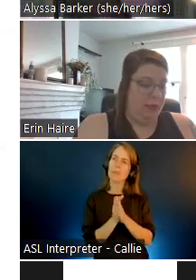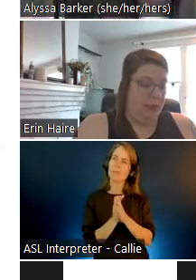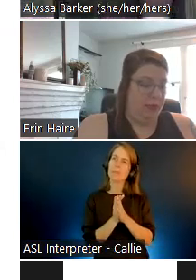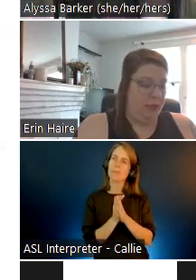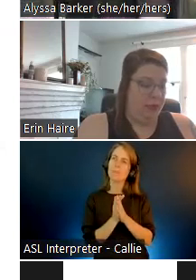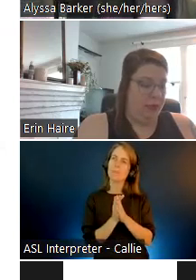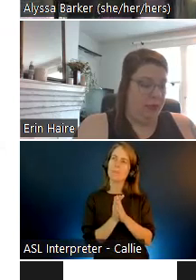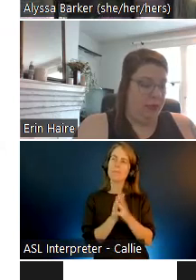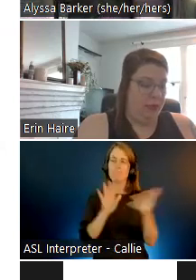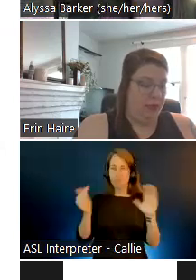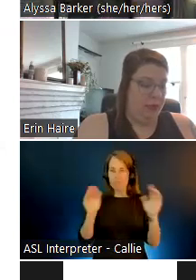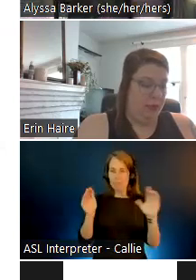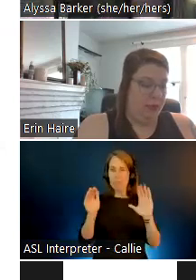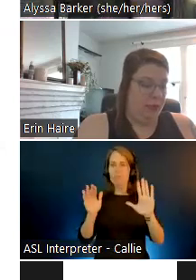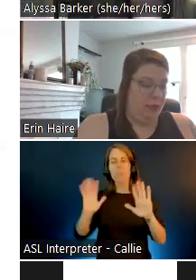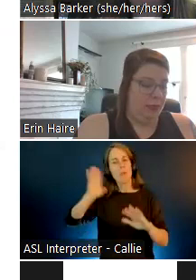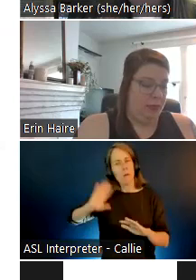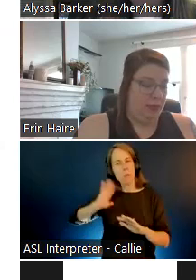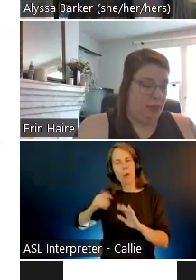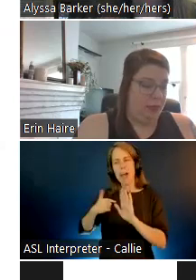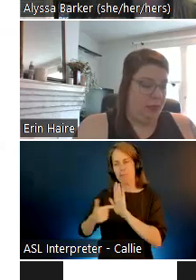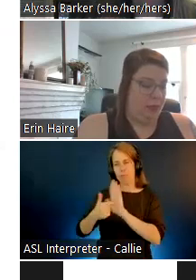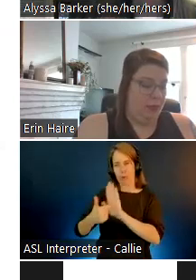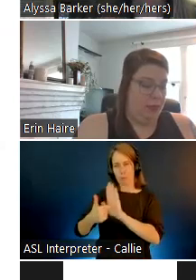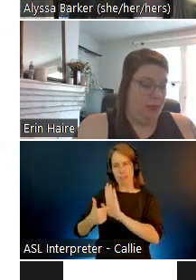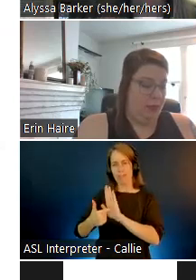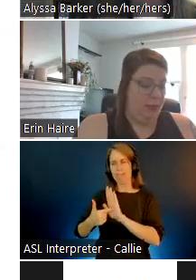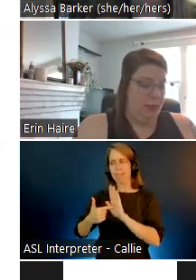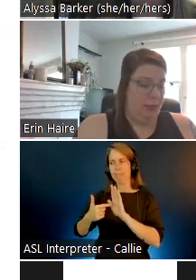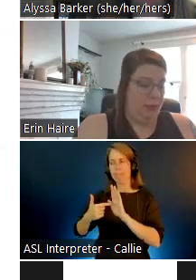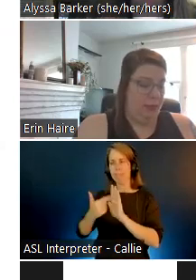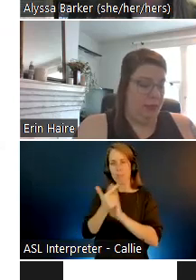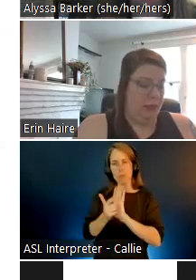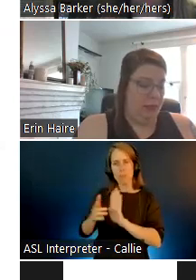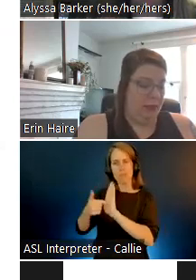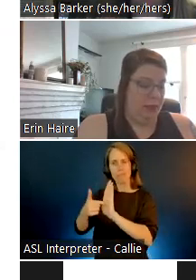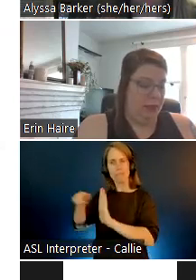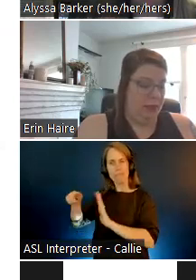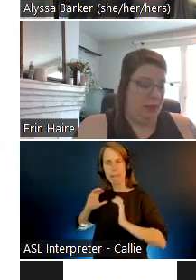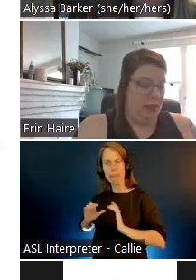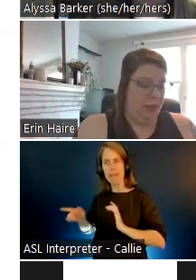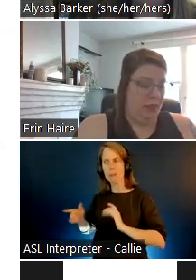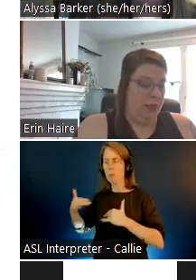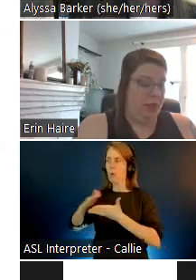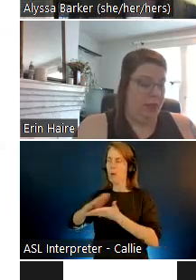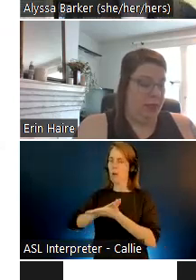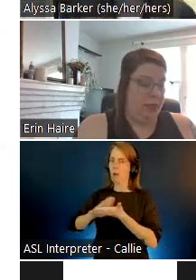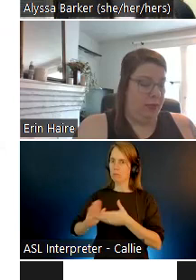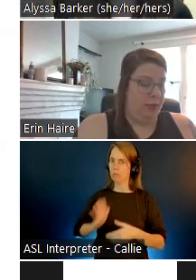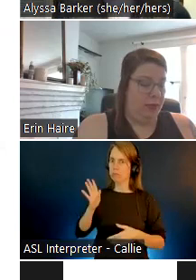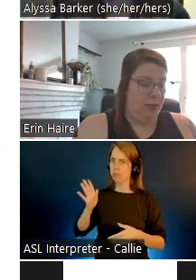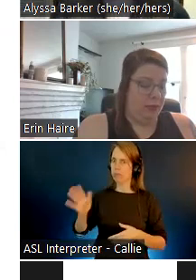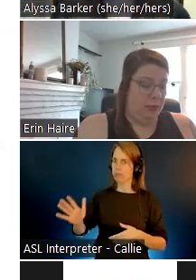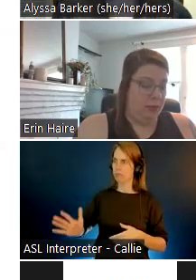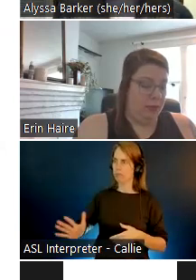once represented a client in a very um really nice neighborhood and they had a homeowners association